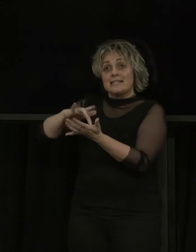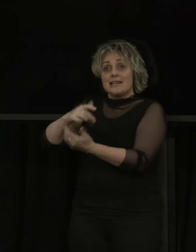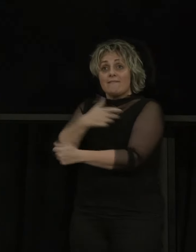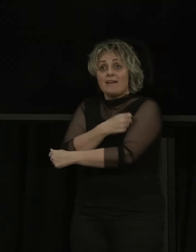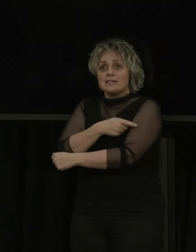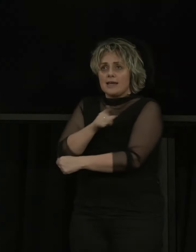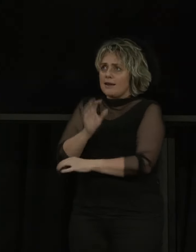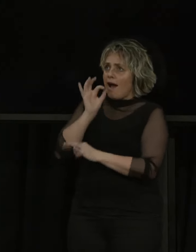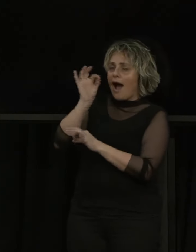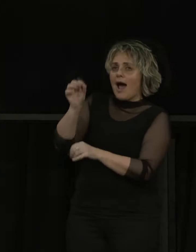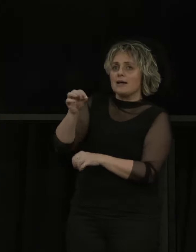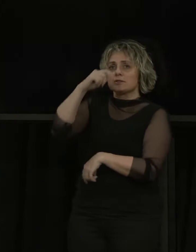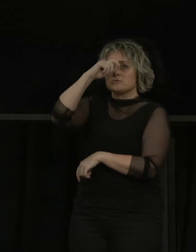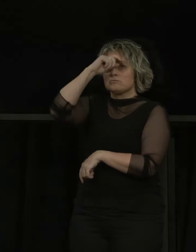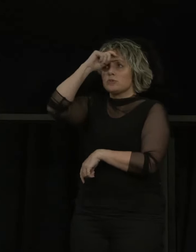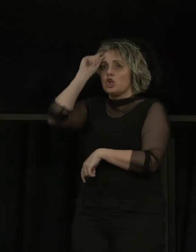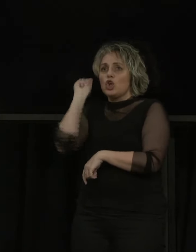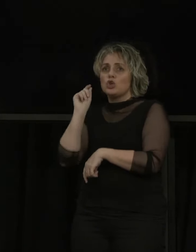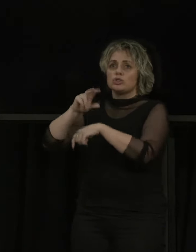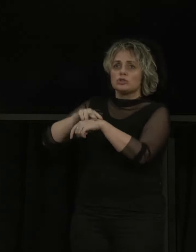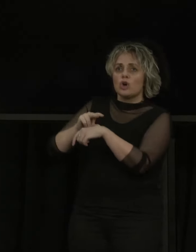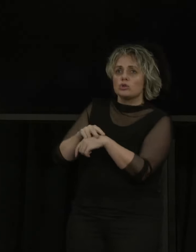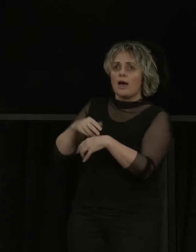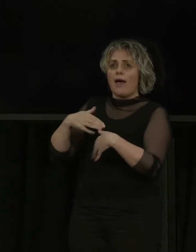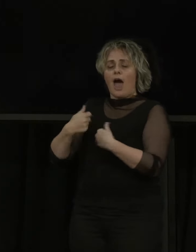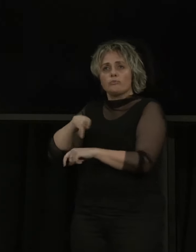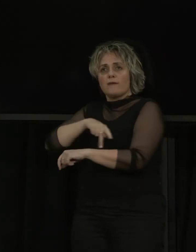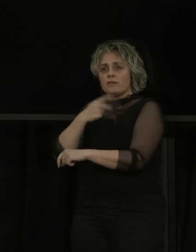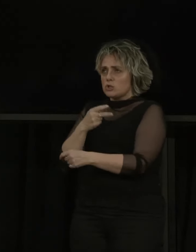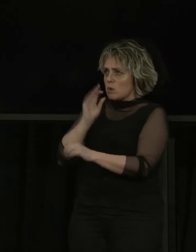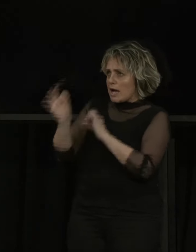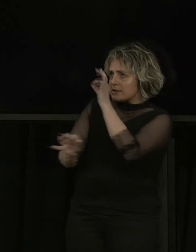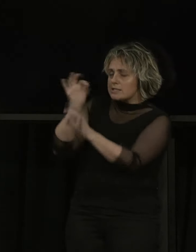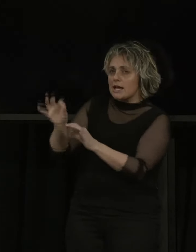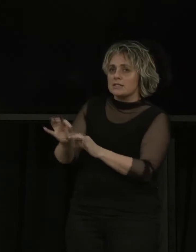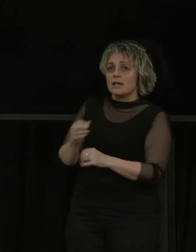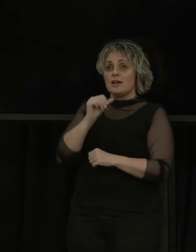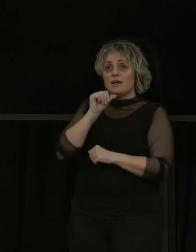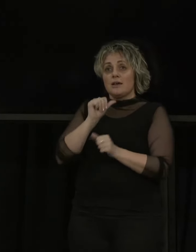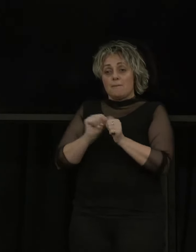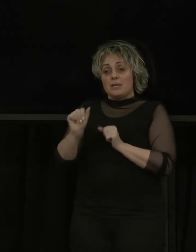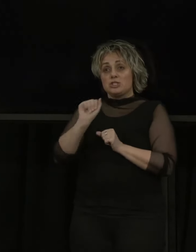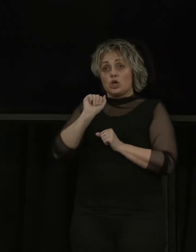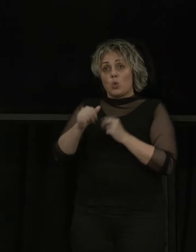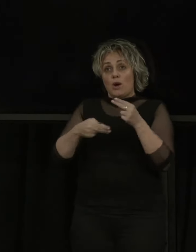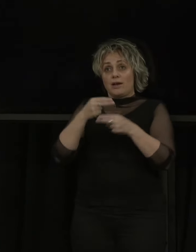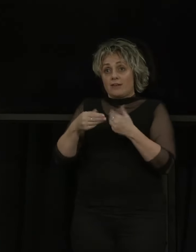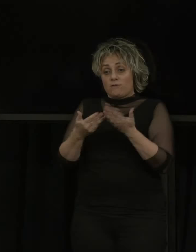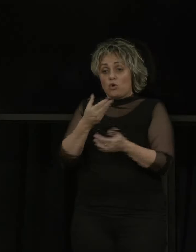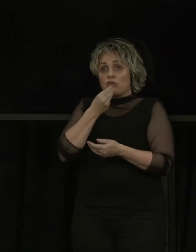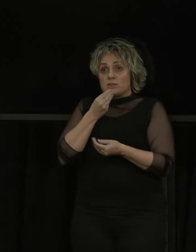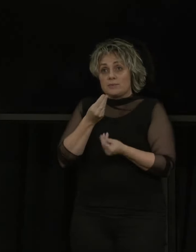It is located seek advice and vaccine centres are incredibly welcoming, informative places